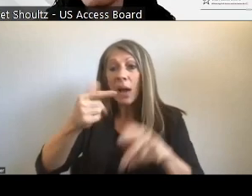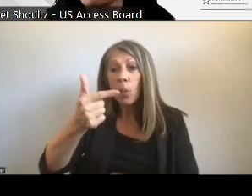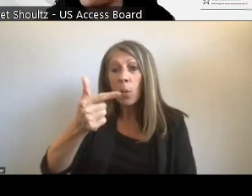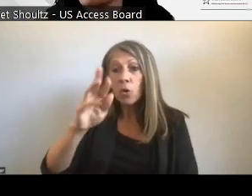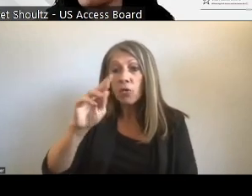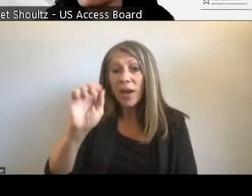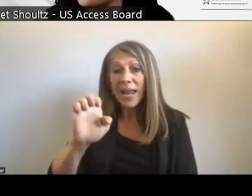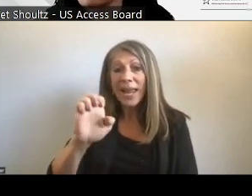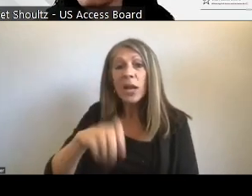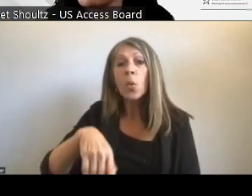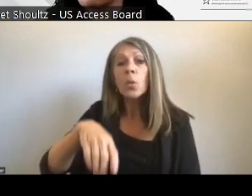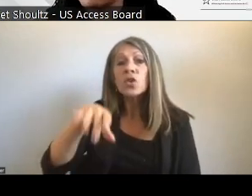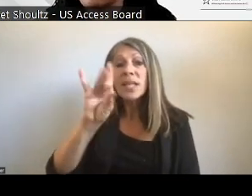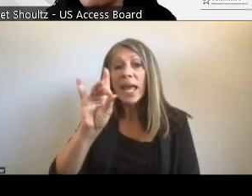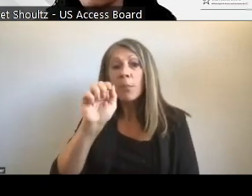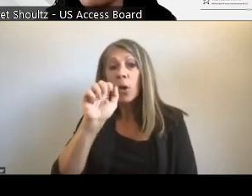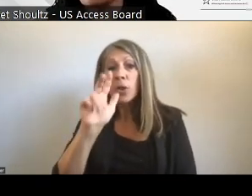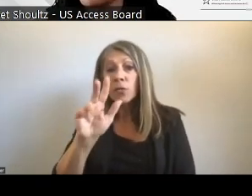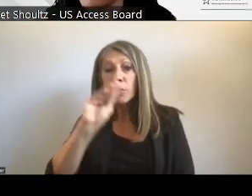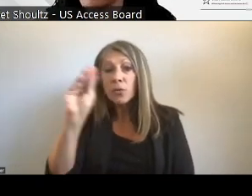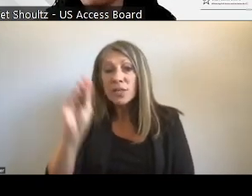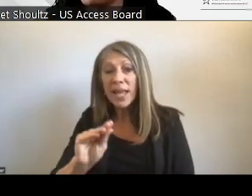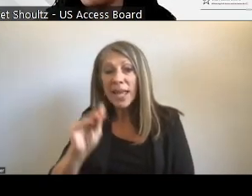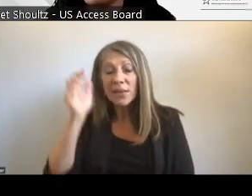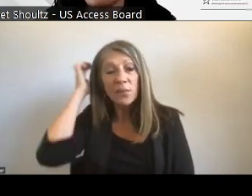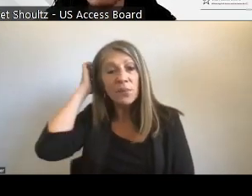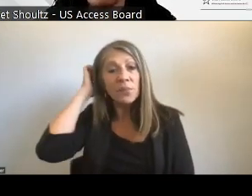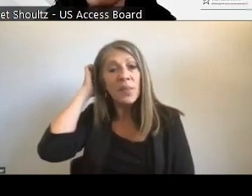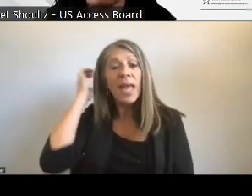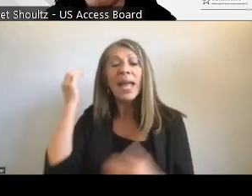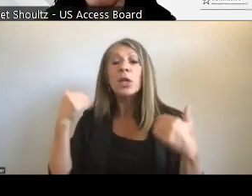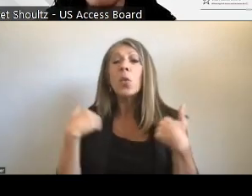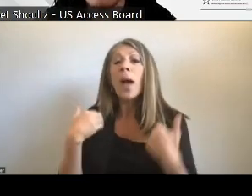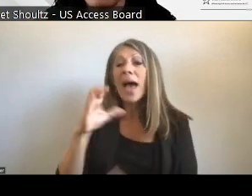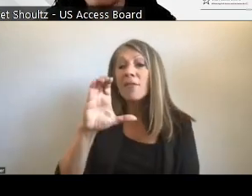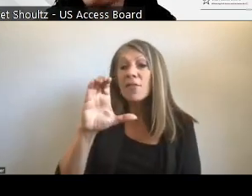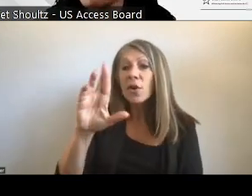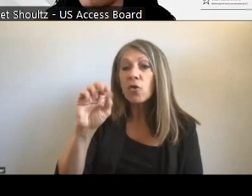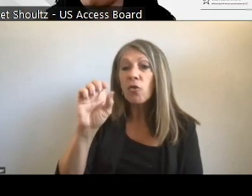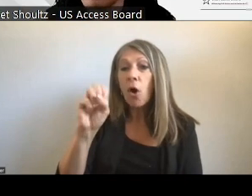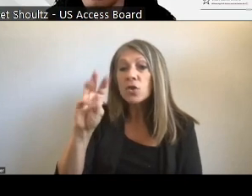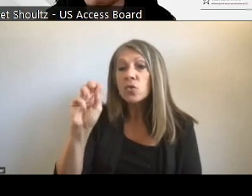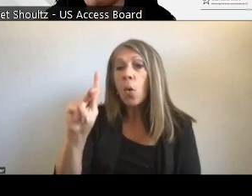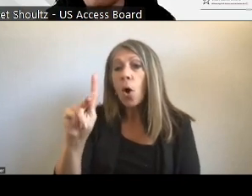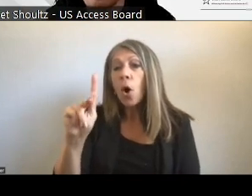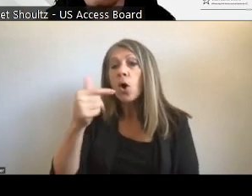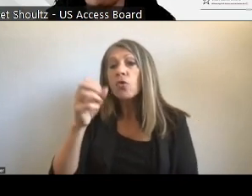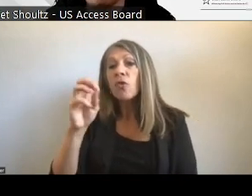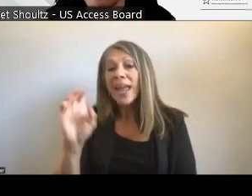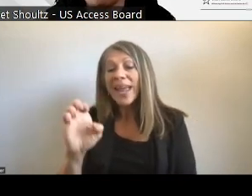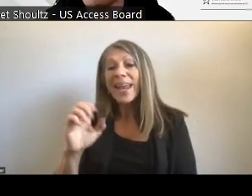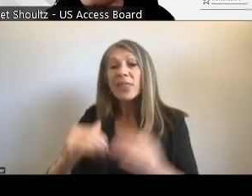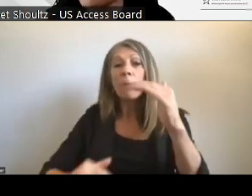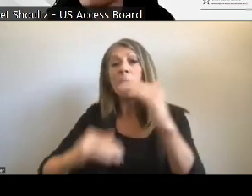is 8.3 percent, and you have the crosswalk grade at the maximum allowable five percent,